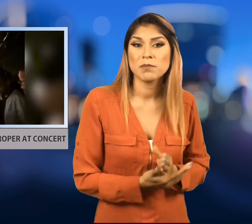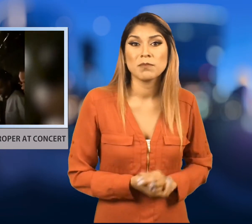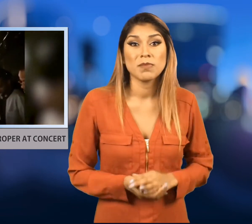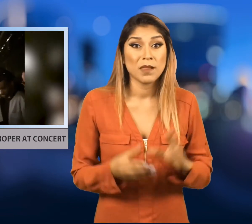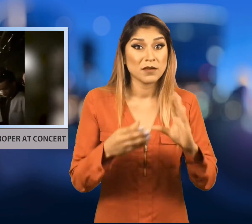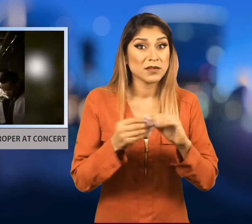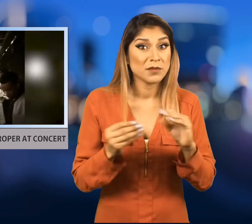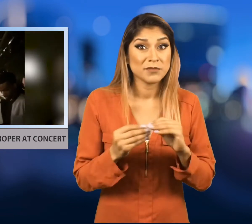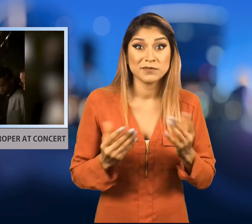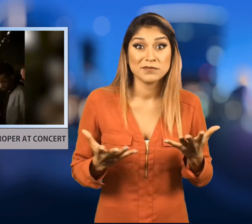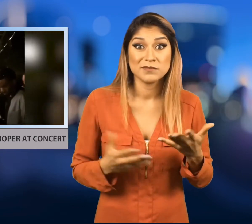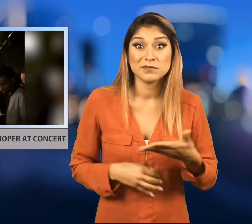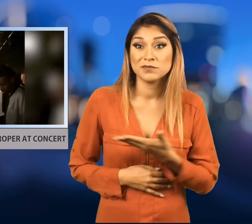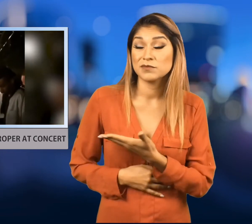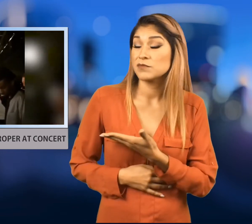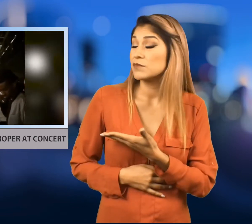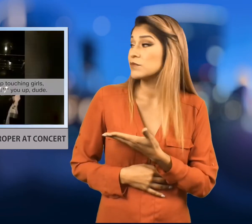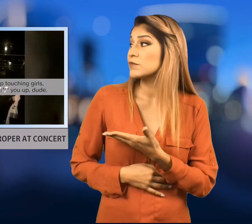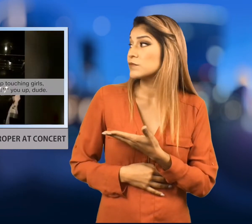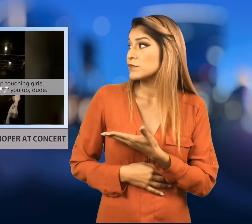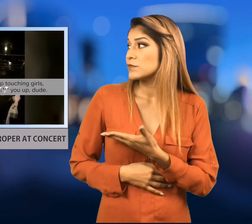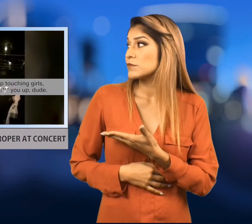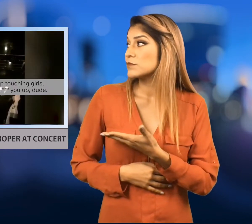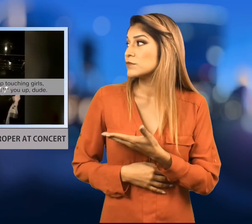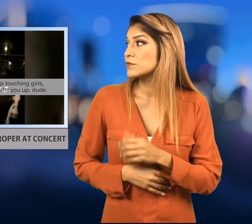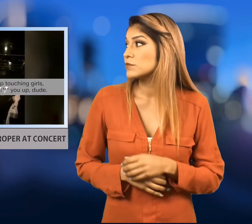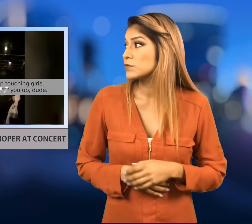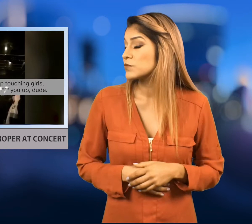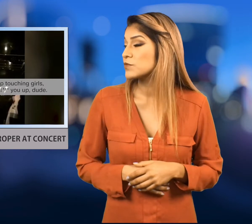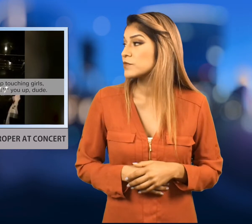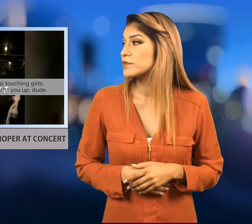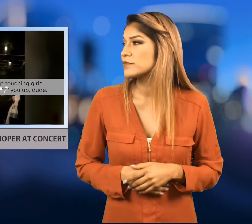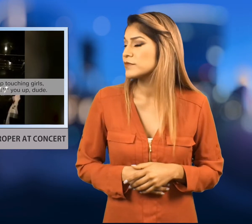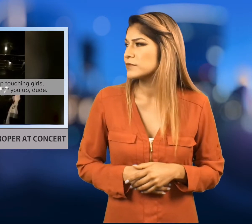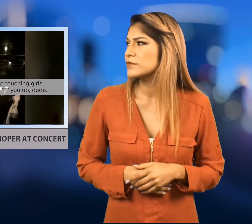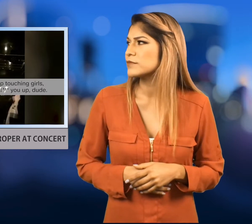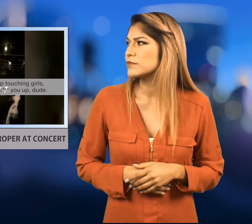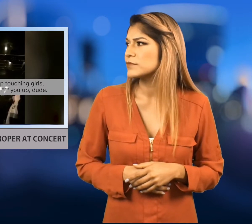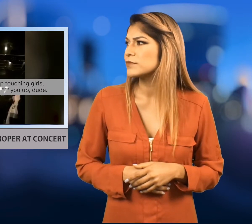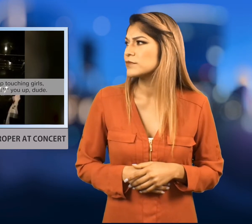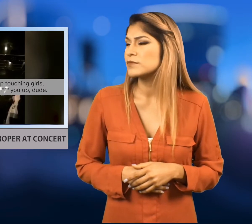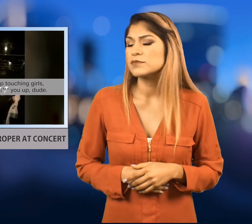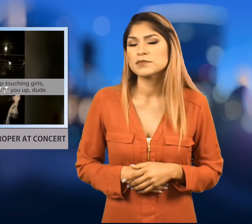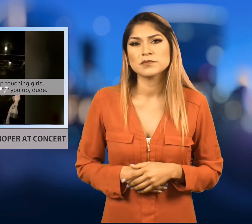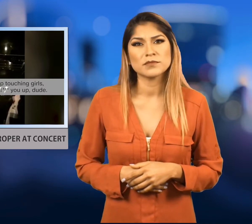to shut off the music and said this: